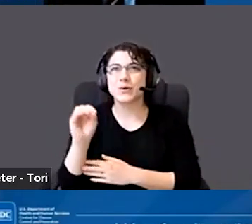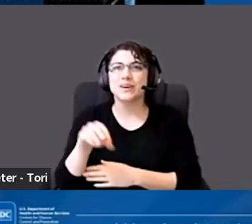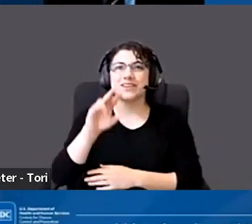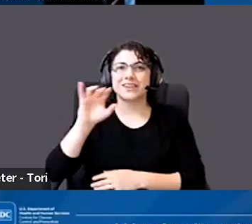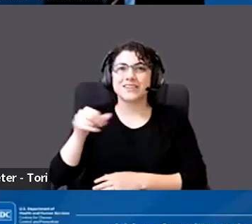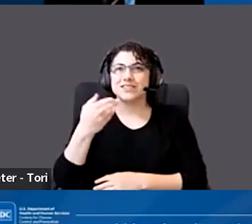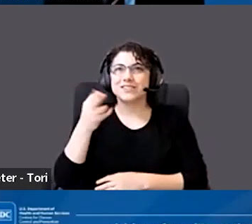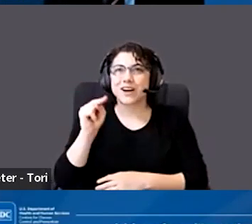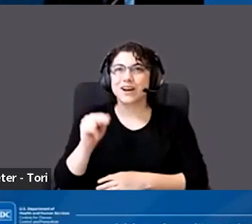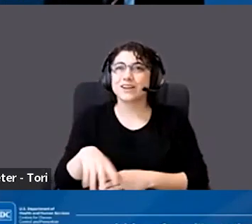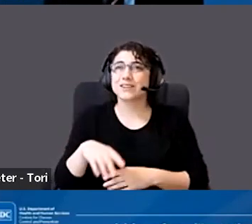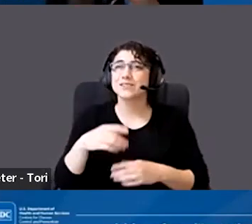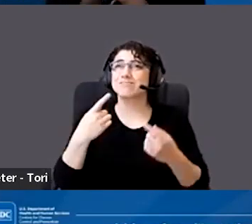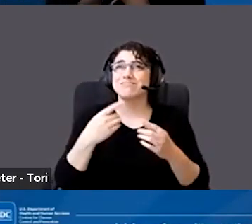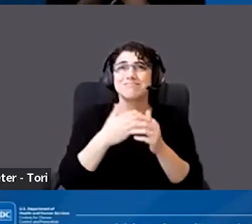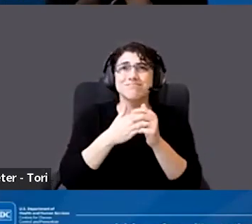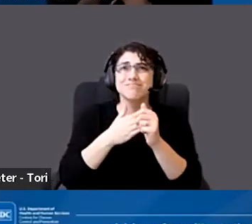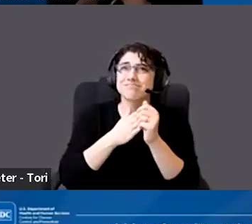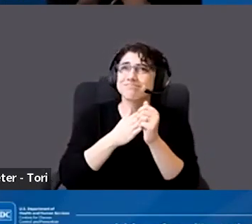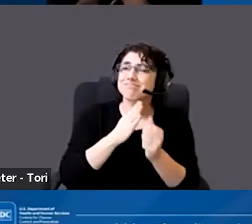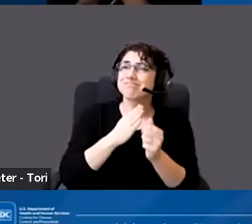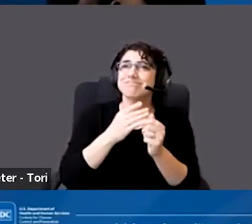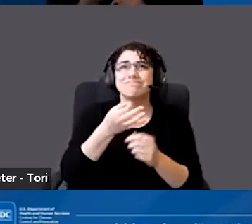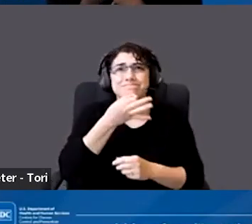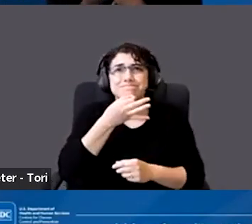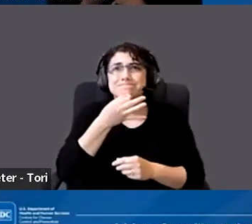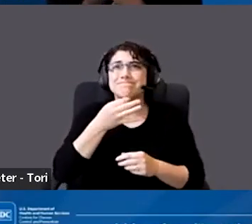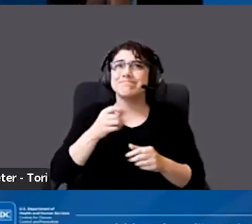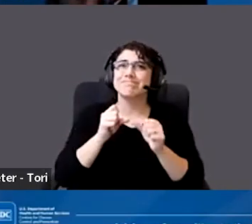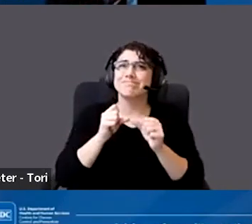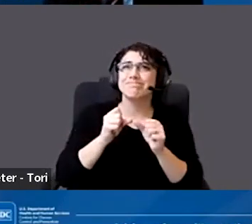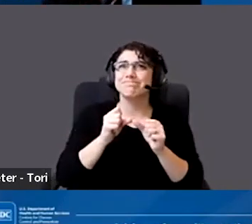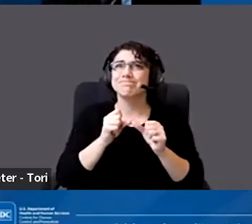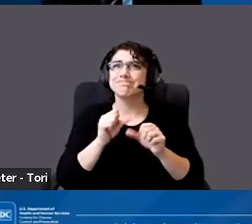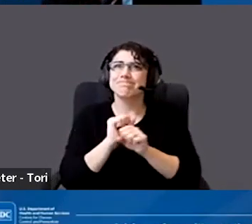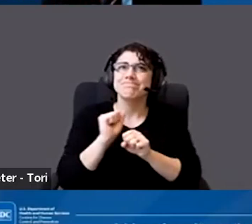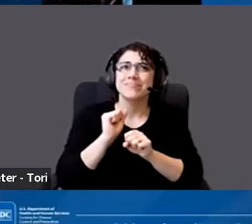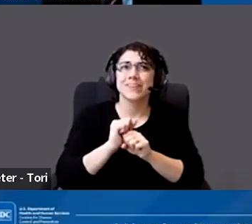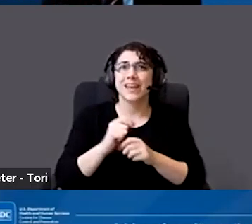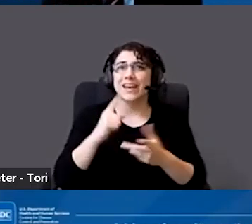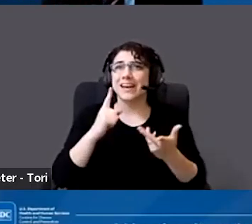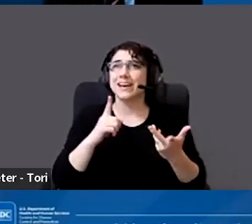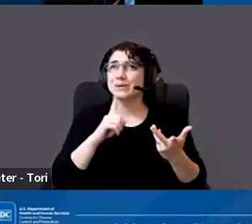and tirelessly the work of this committee, all the while having to put up with me.